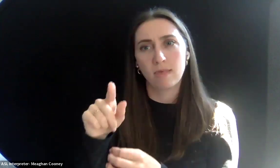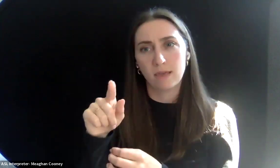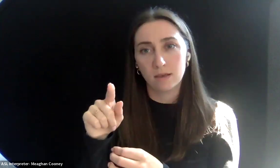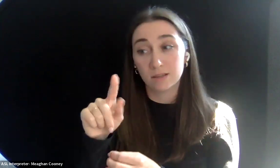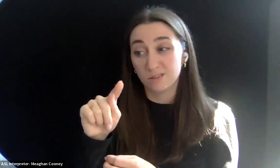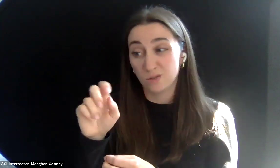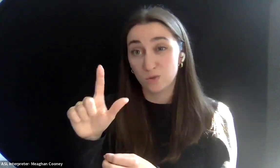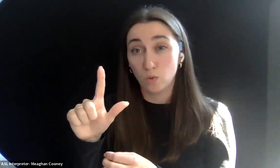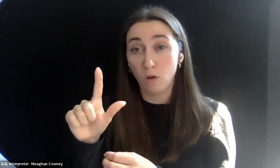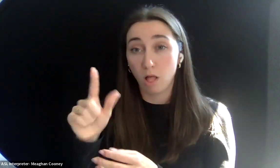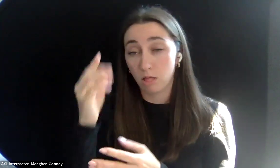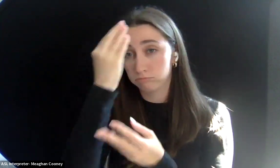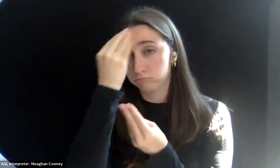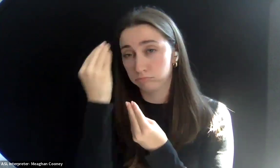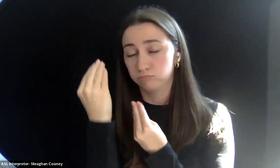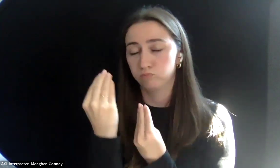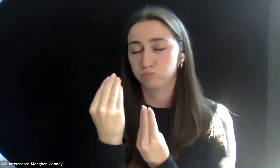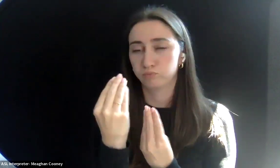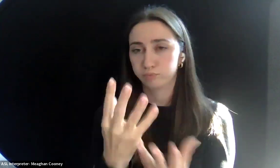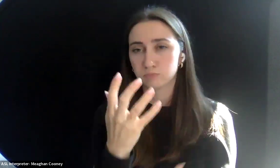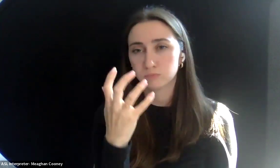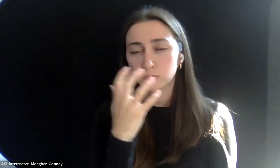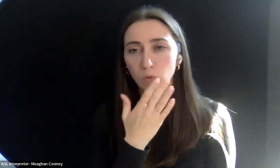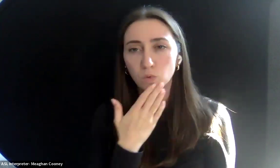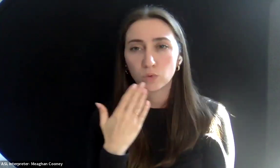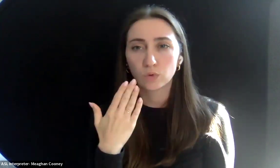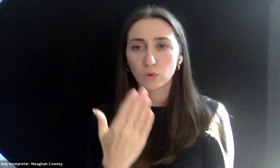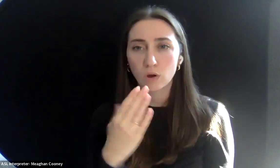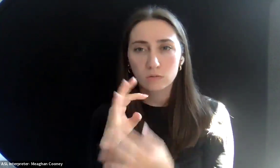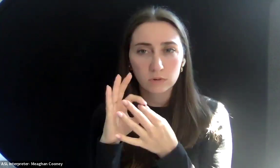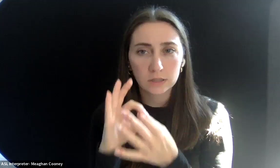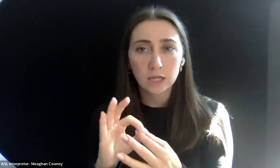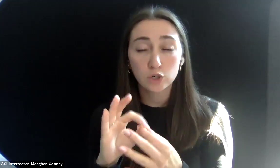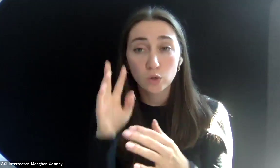very good information about about anticipated rainfall depth